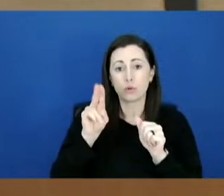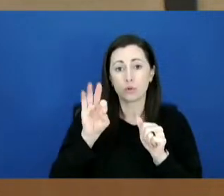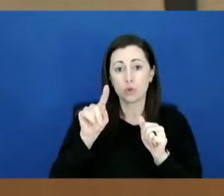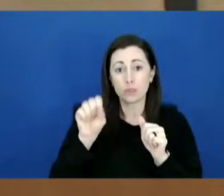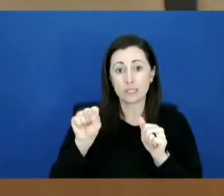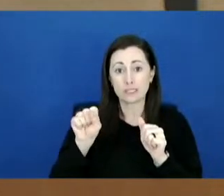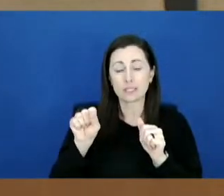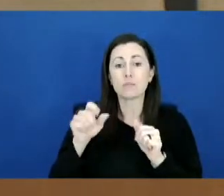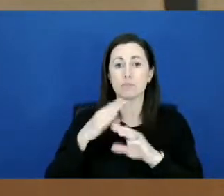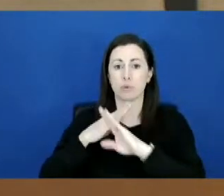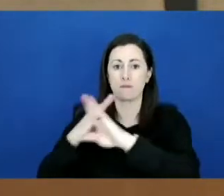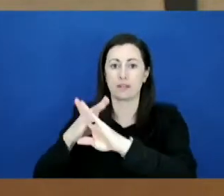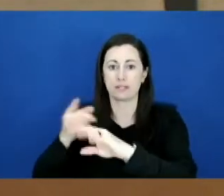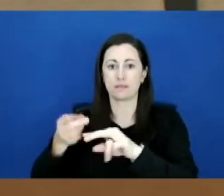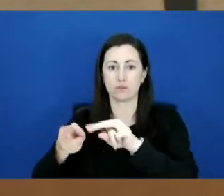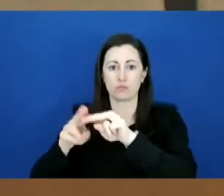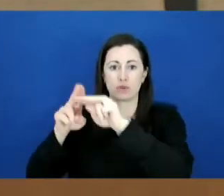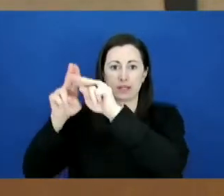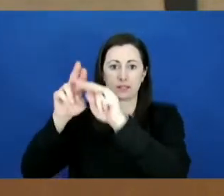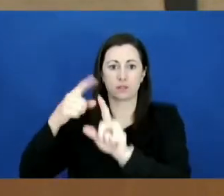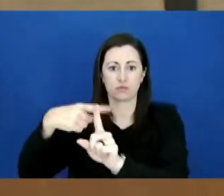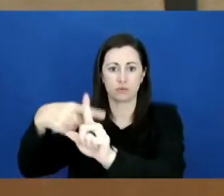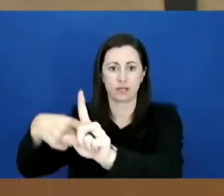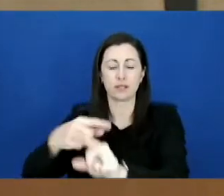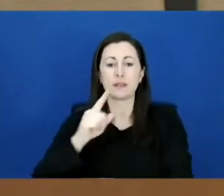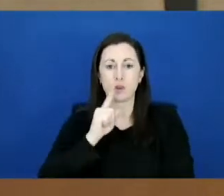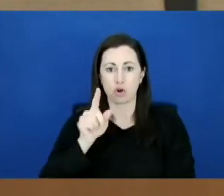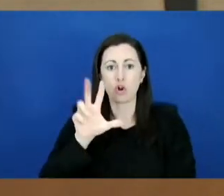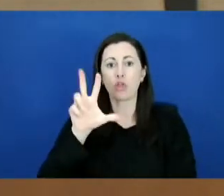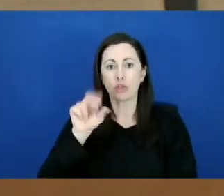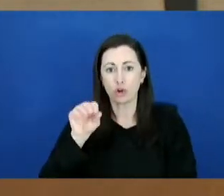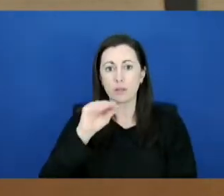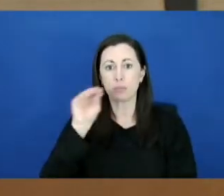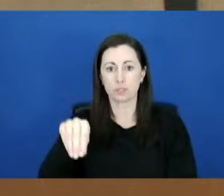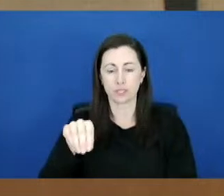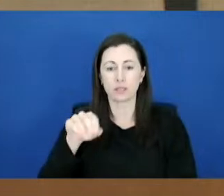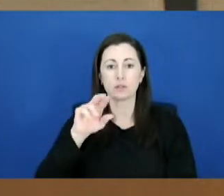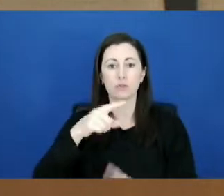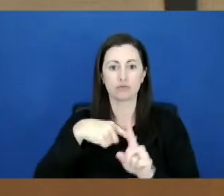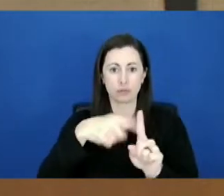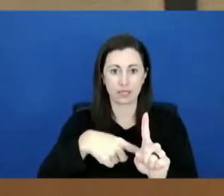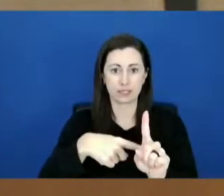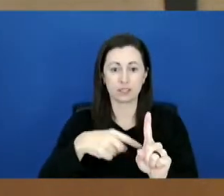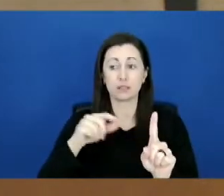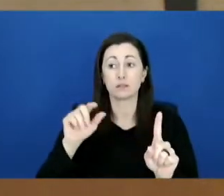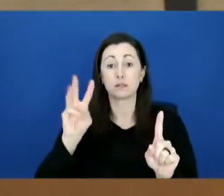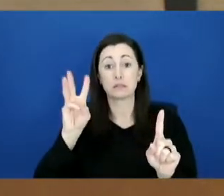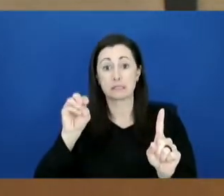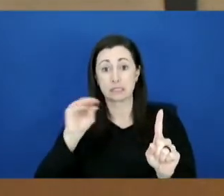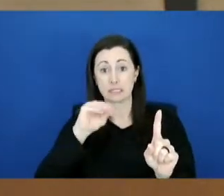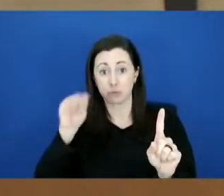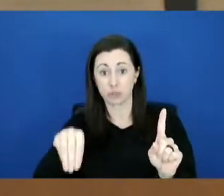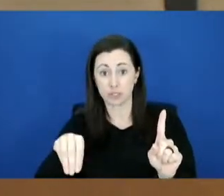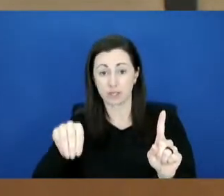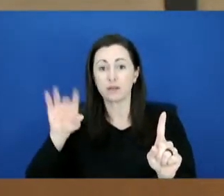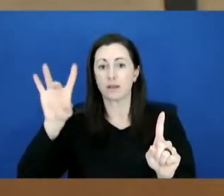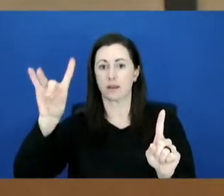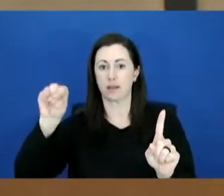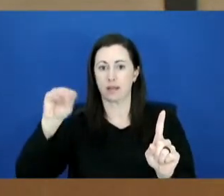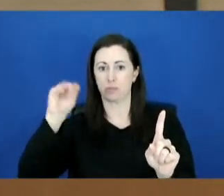RESTRICTION. WHEN YOU HAVE AFFORDABLE UNITS, THERE IS A RESTRICTION THAT